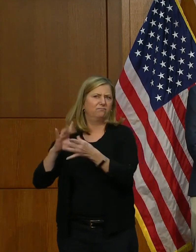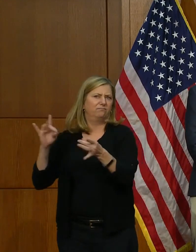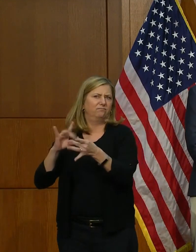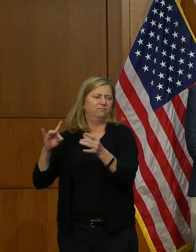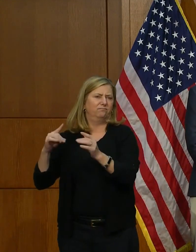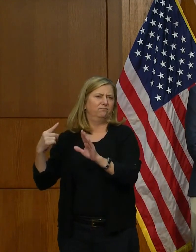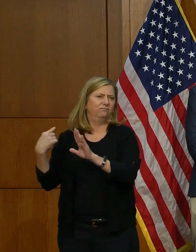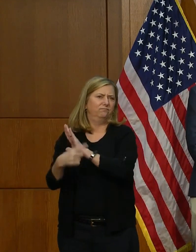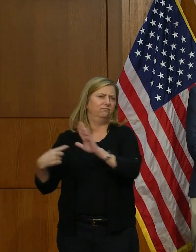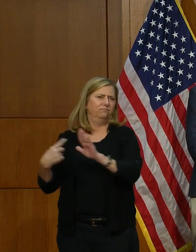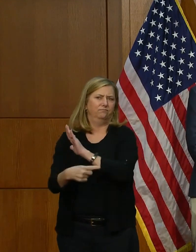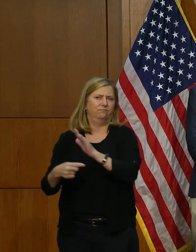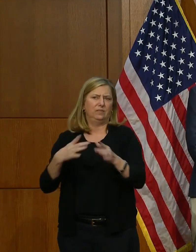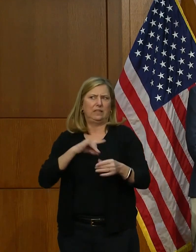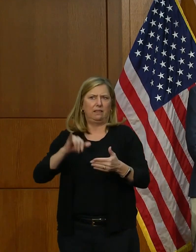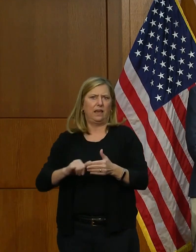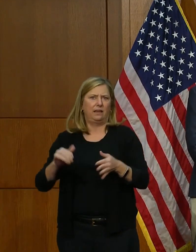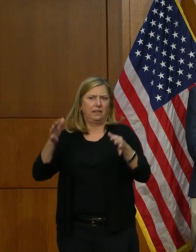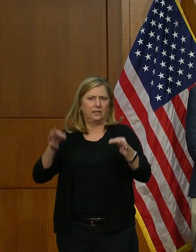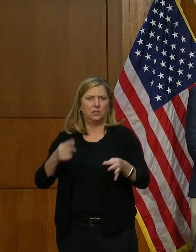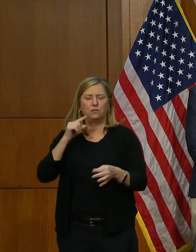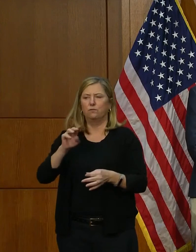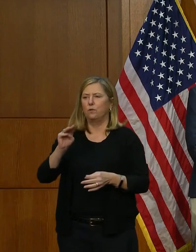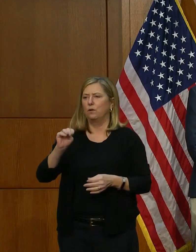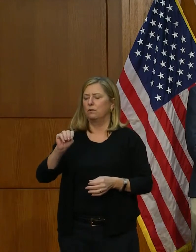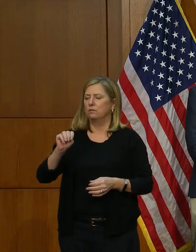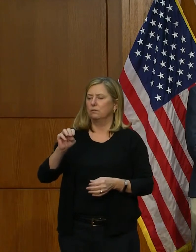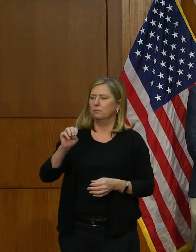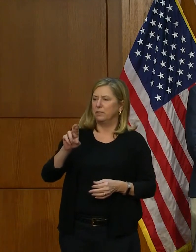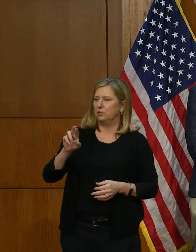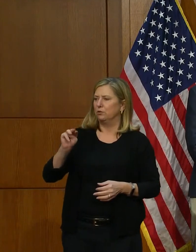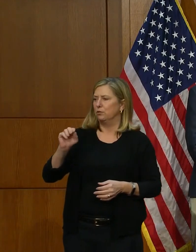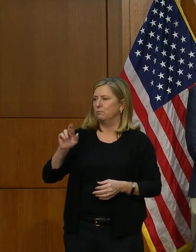PARTICULAR CASE, THEY HAD BEEN VERY LOUD. IN THEIR OPPOSITION